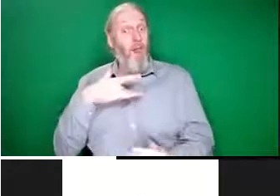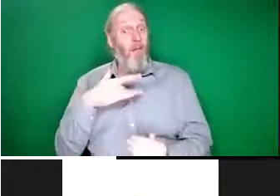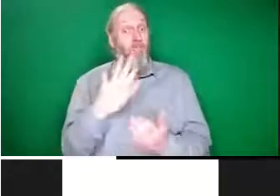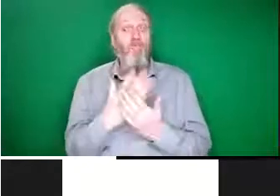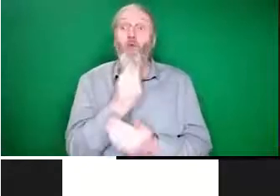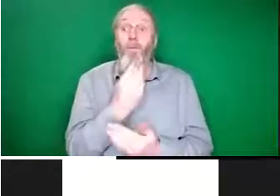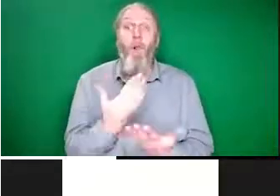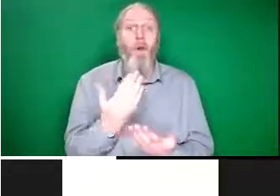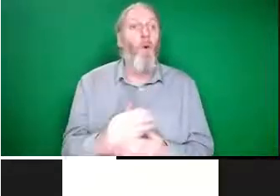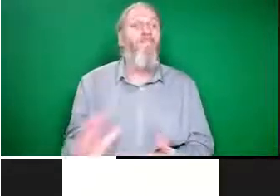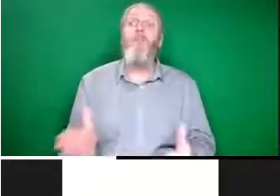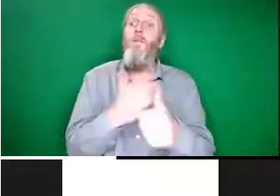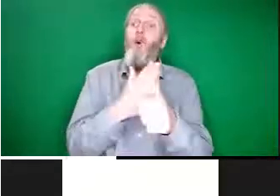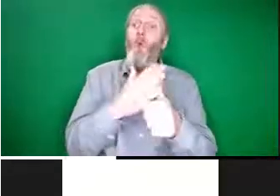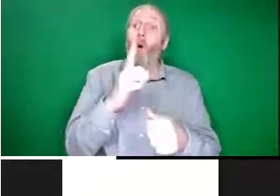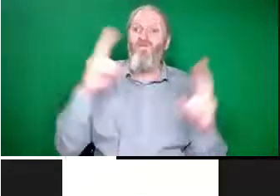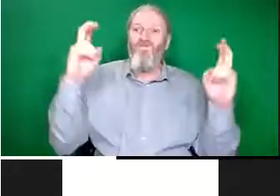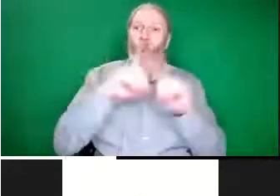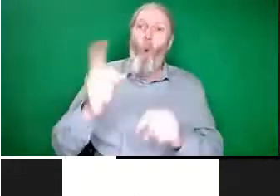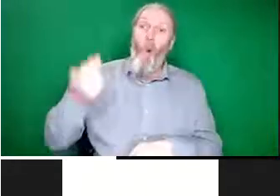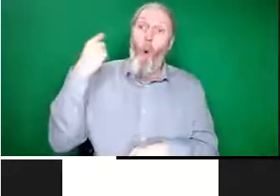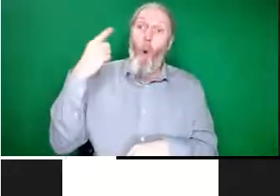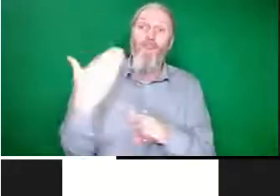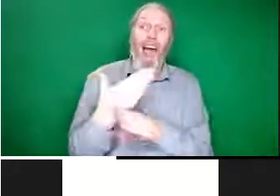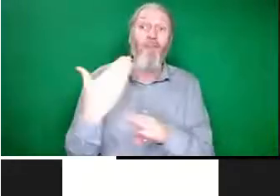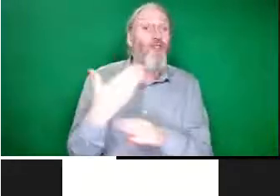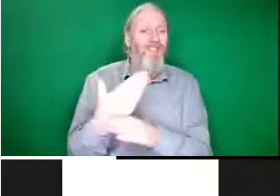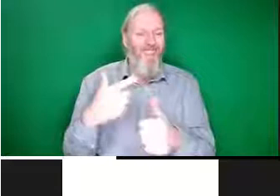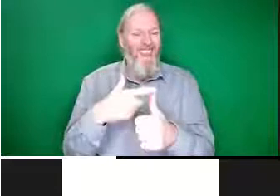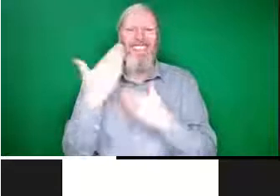I think the link will be shared later in the chat and